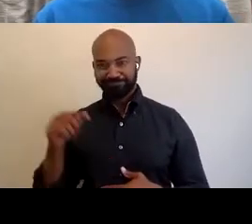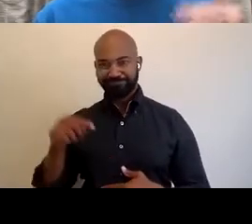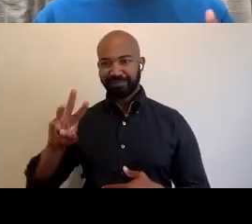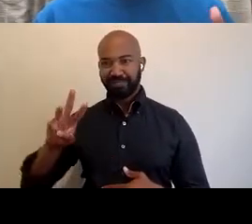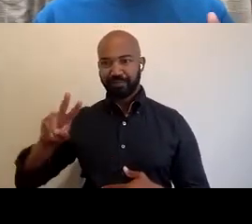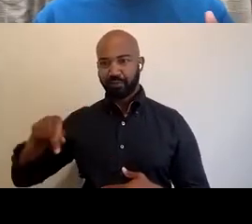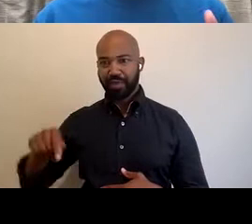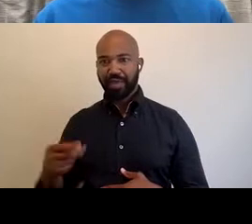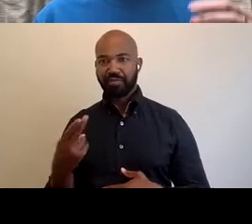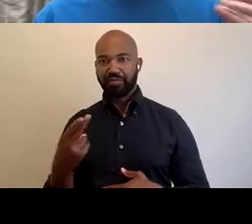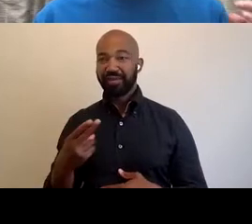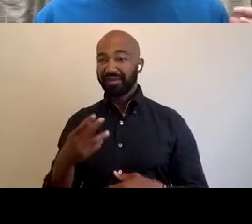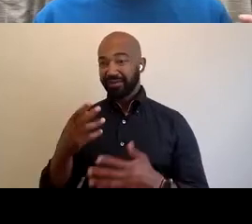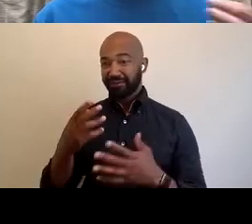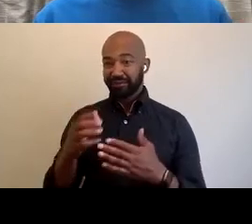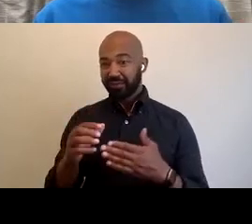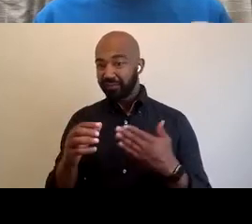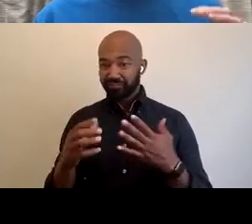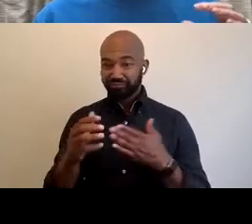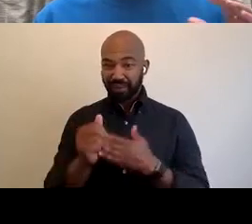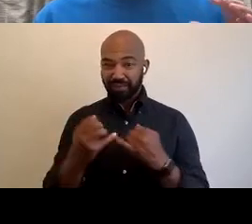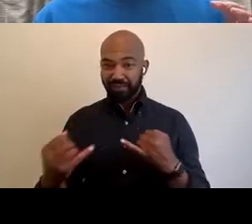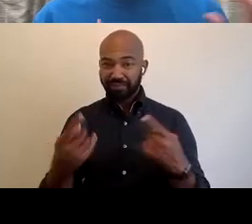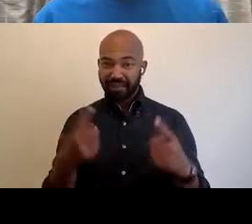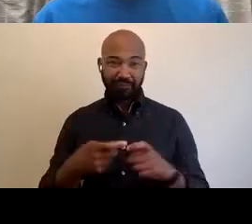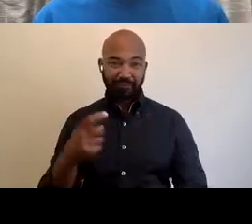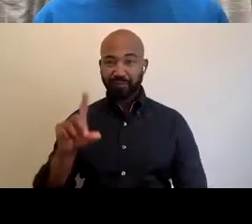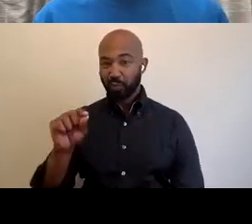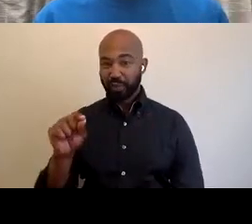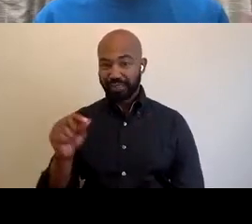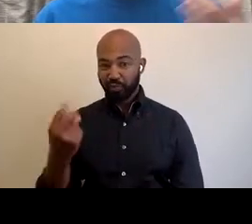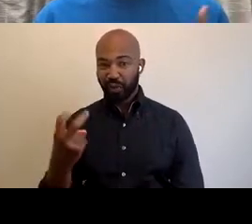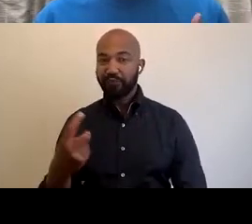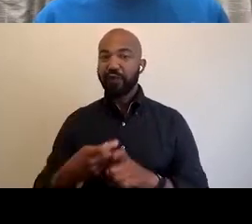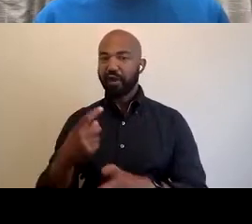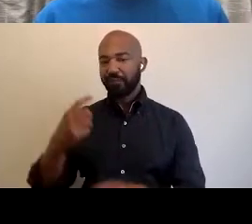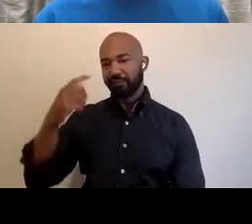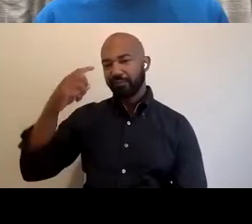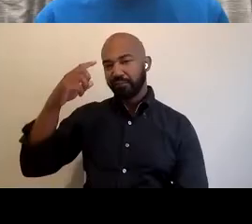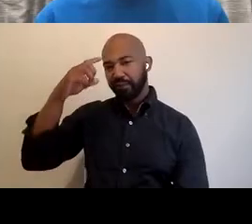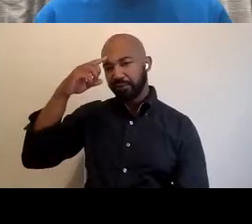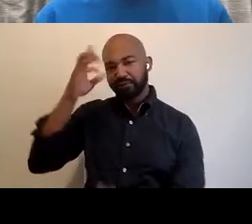from the lens of a psychiatric or psychological arena, and we're trying to change that.